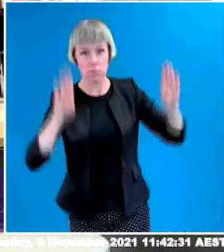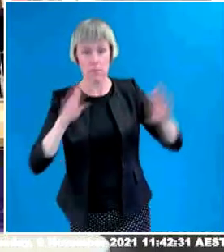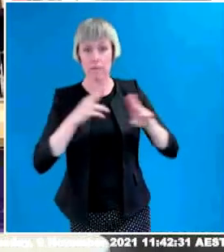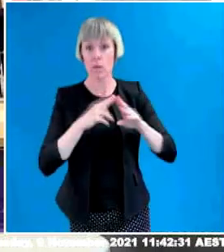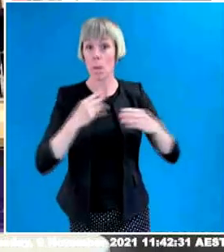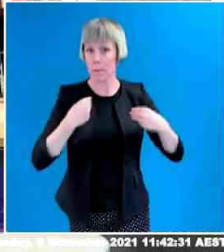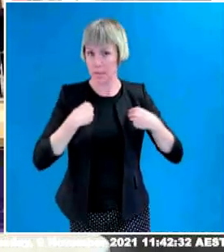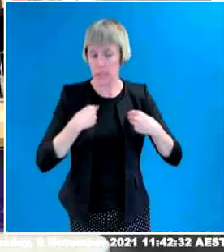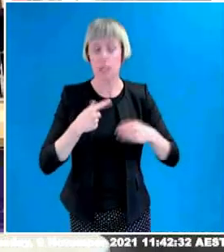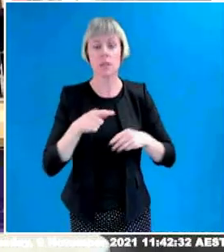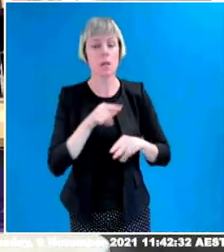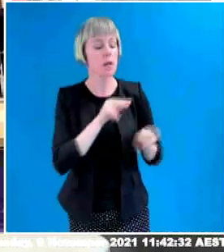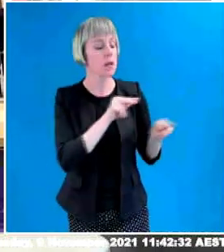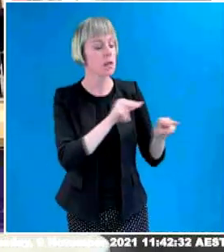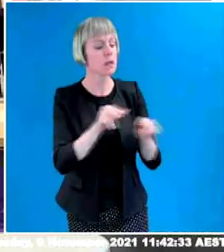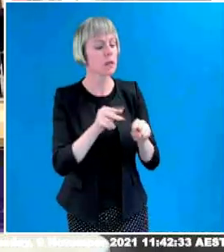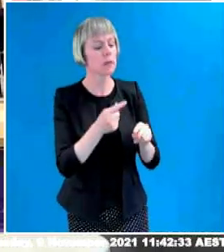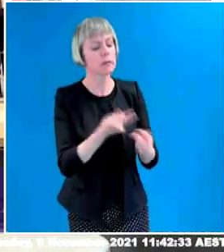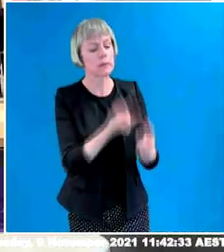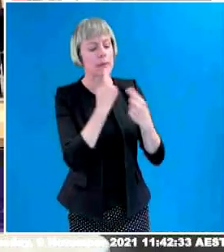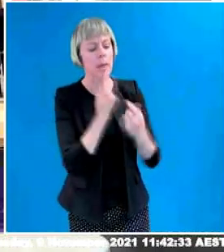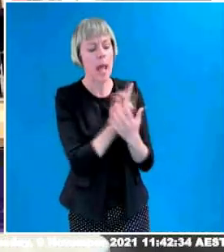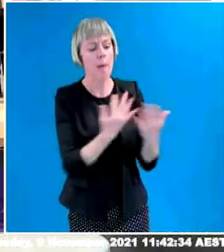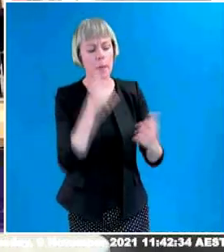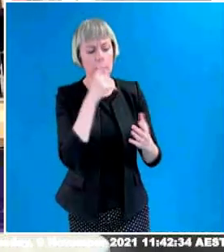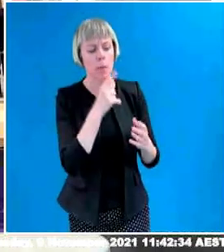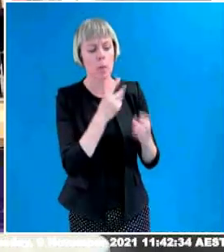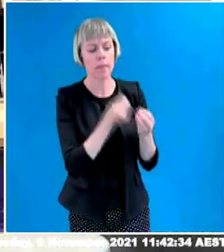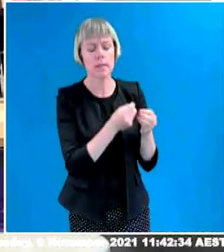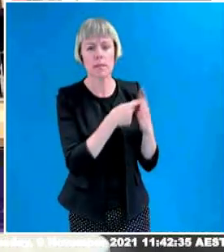as a criterion in tender.